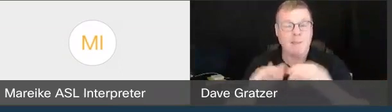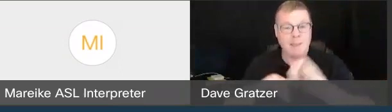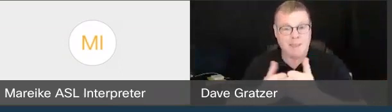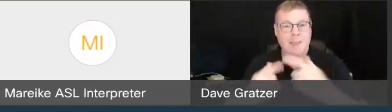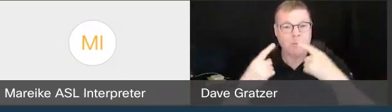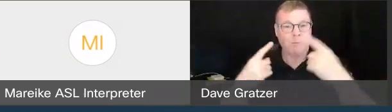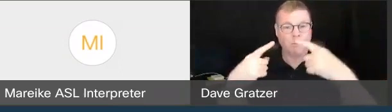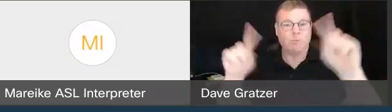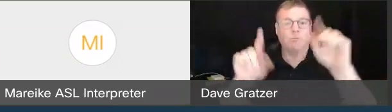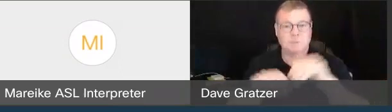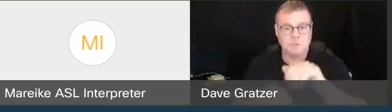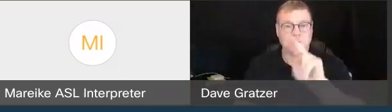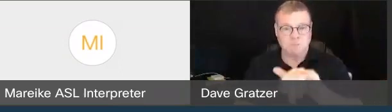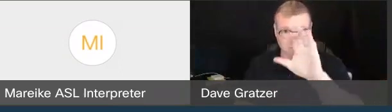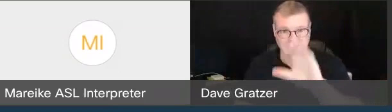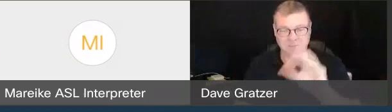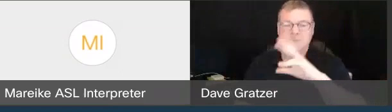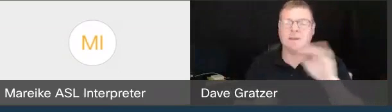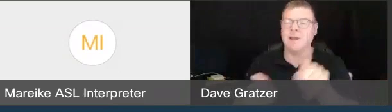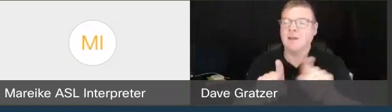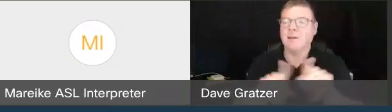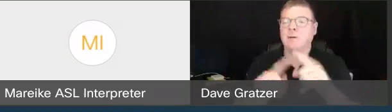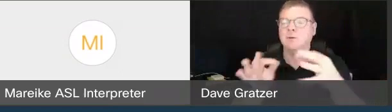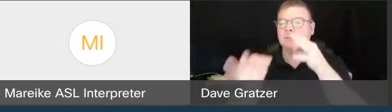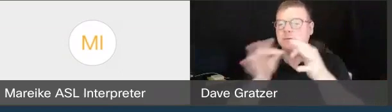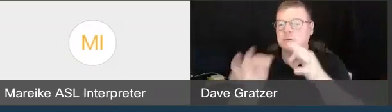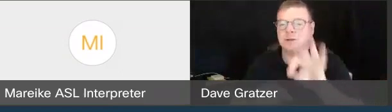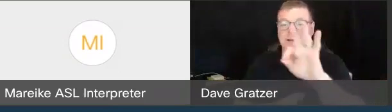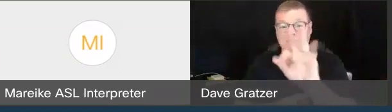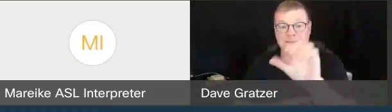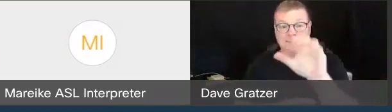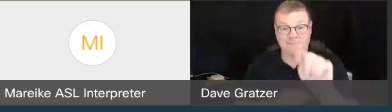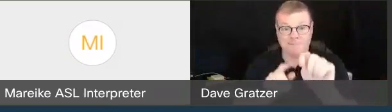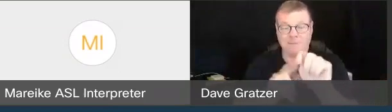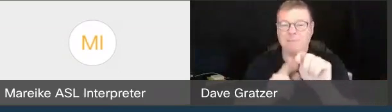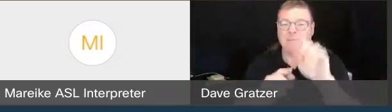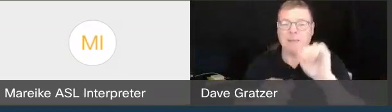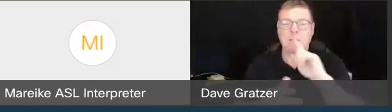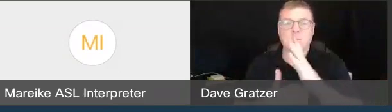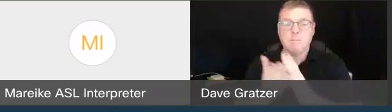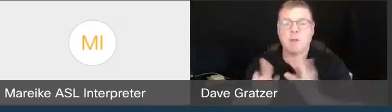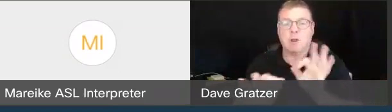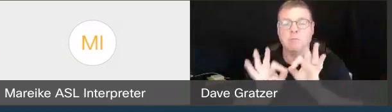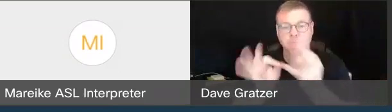City. And also to describe how FACT services can be part of an early diversion response